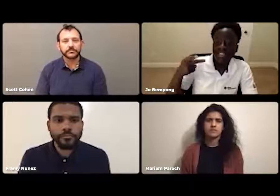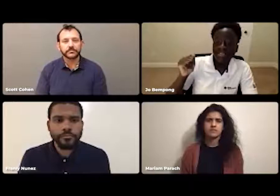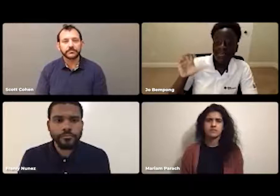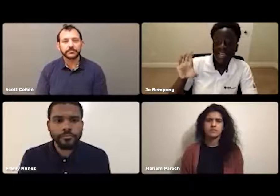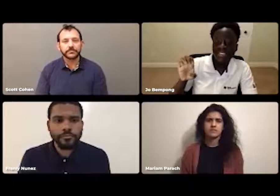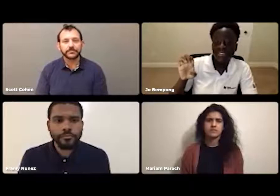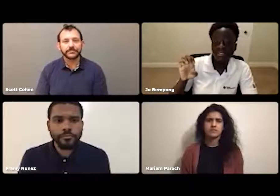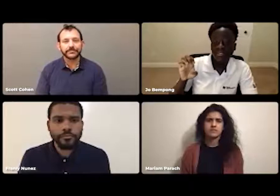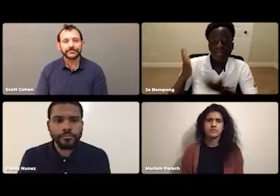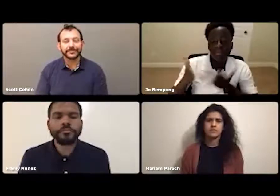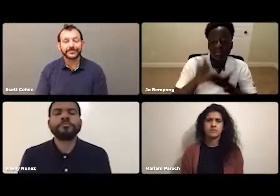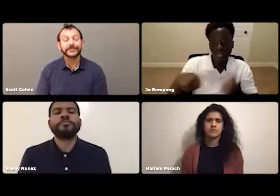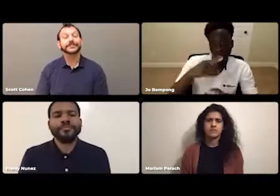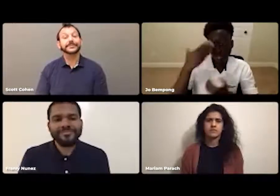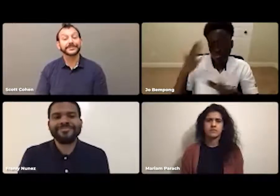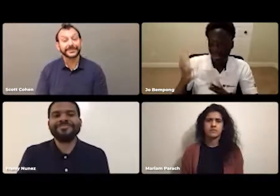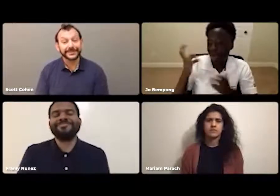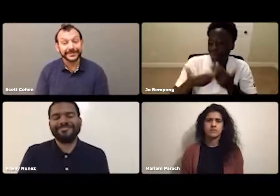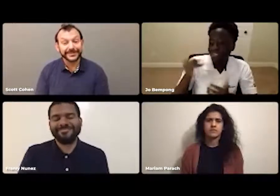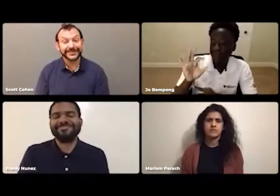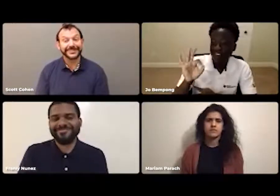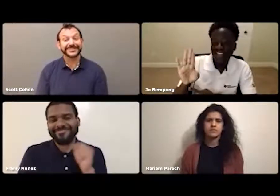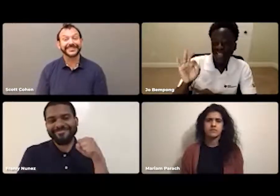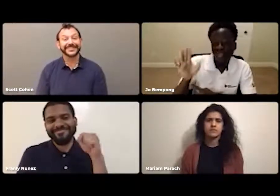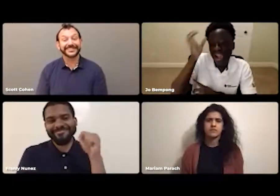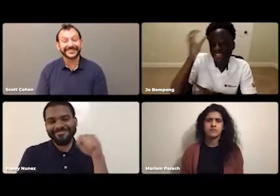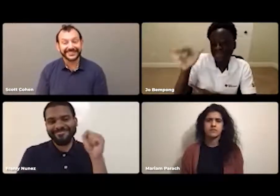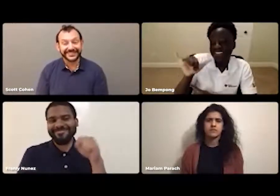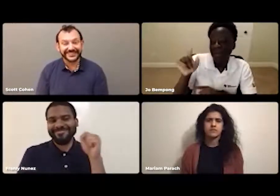It started with Myspace. Some of you may know that one.